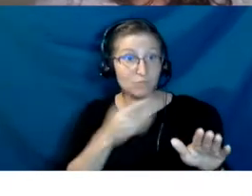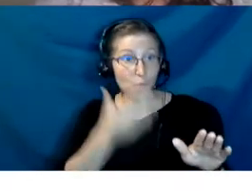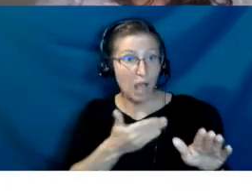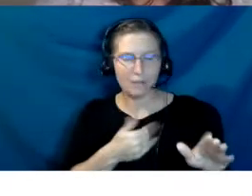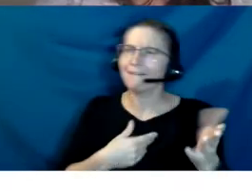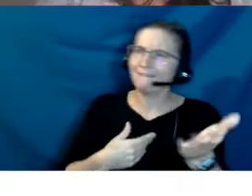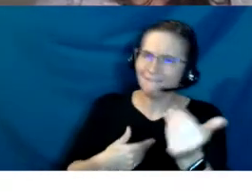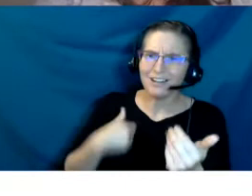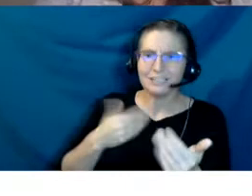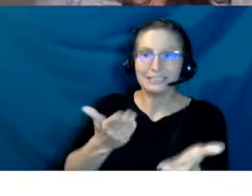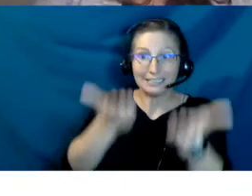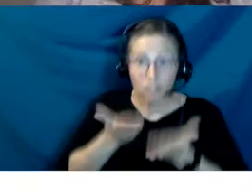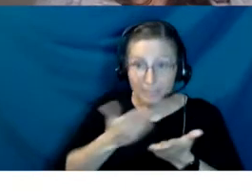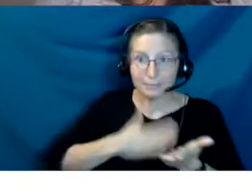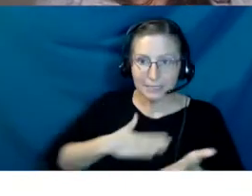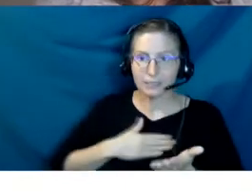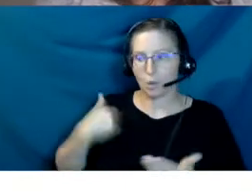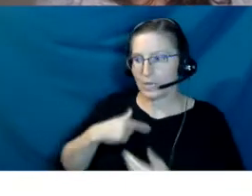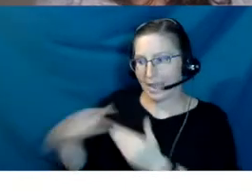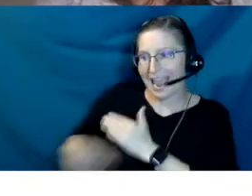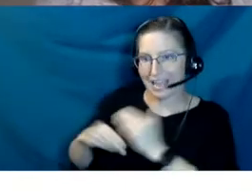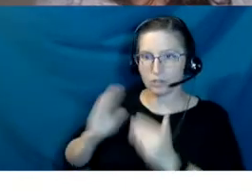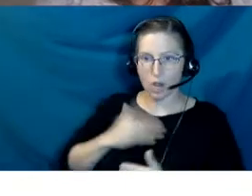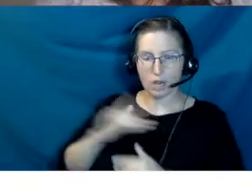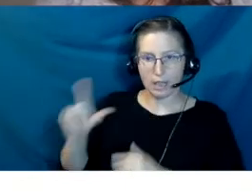with this student, definitely reach out to us and we'll see if it's something that we